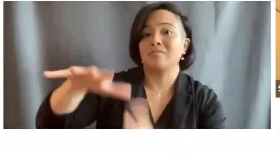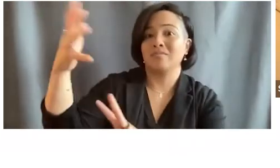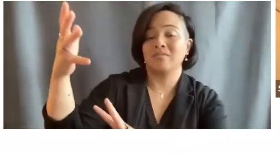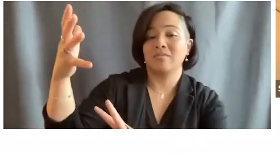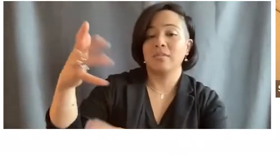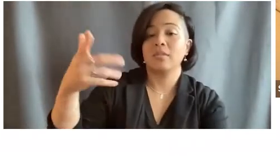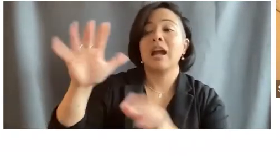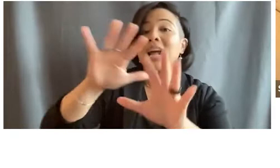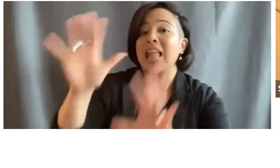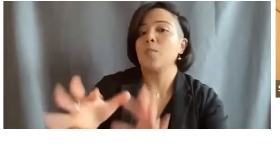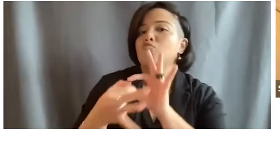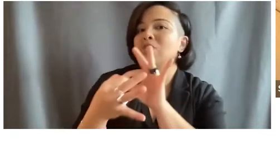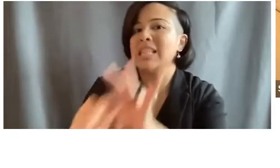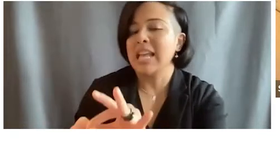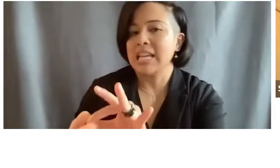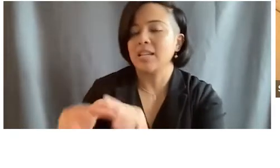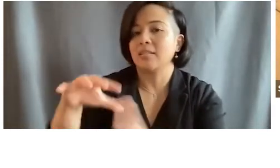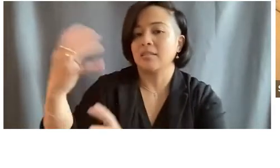marginalized girls are, again like in COVID,